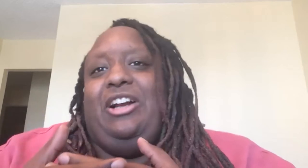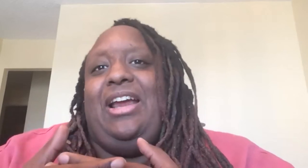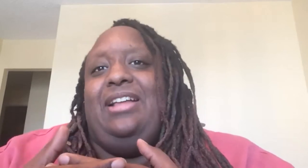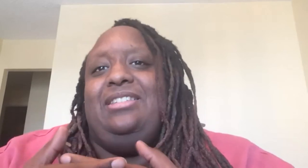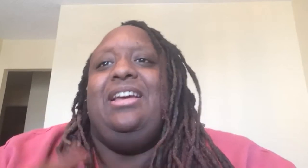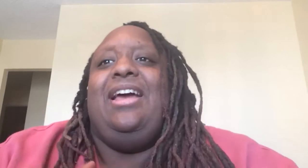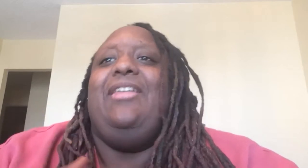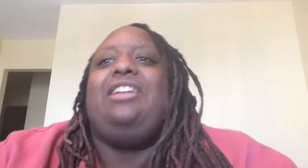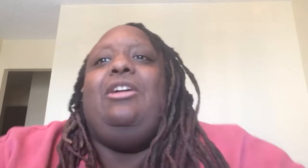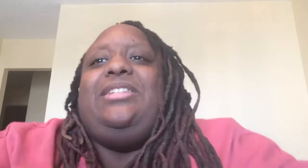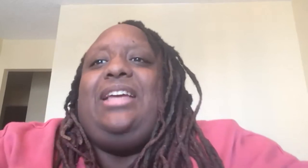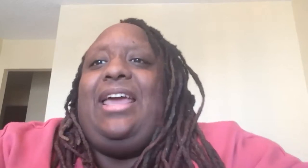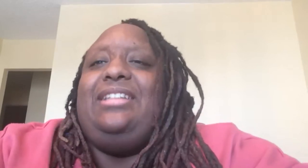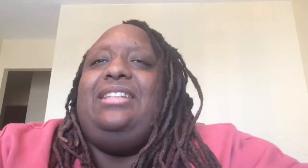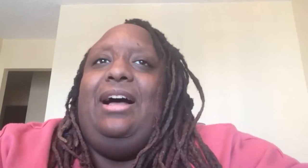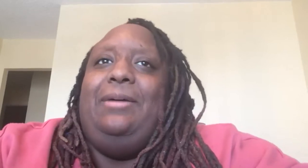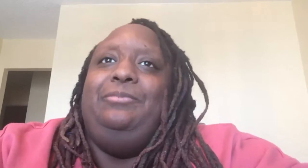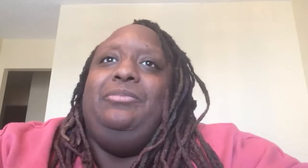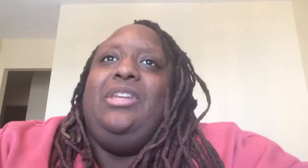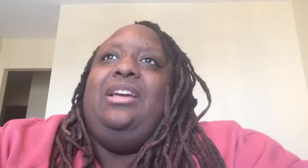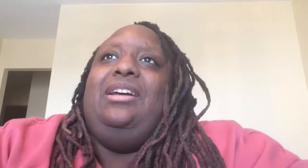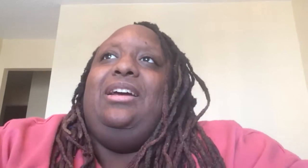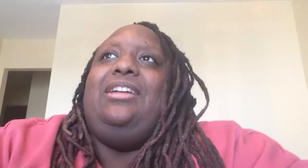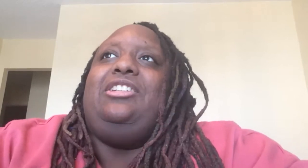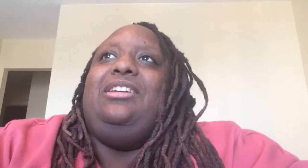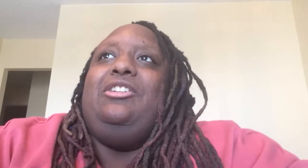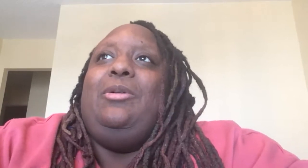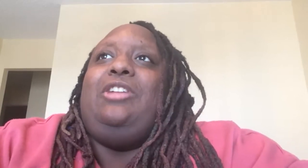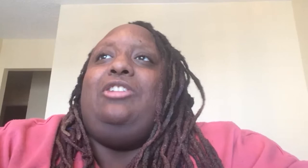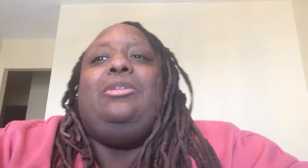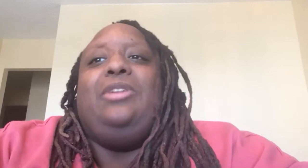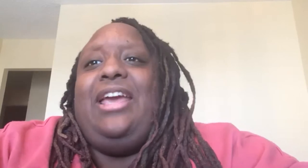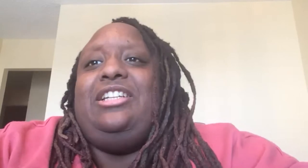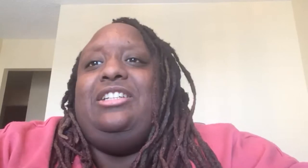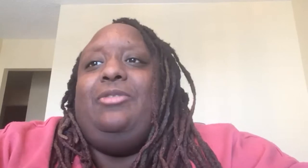And that’s not always the case. You know, it’s also communication from candidates.